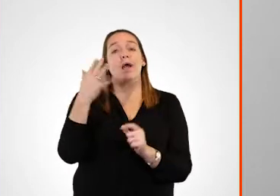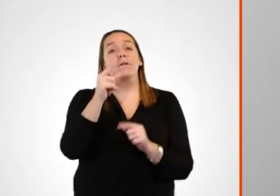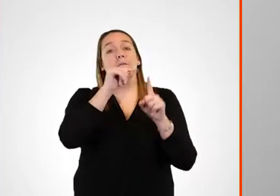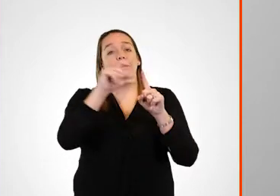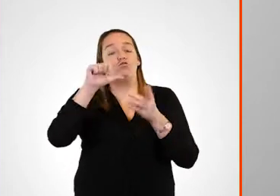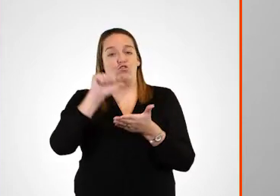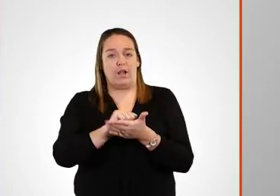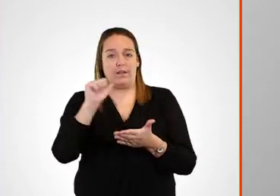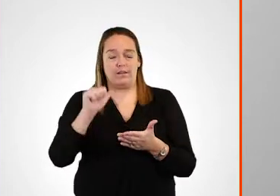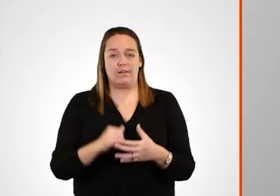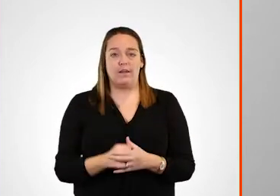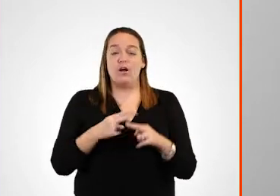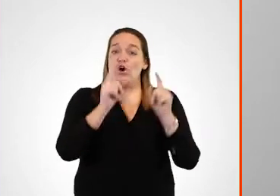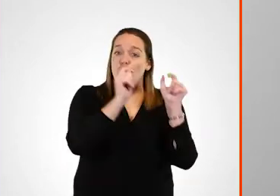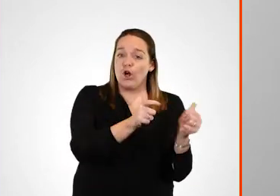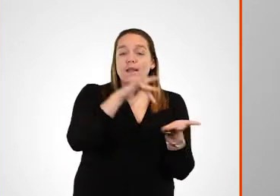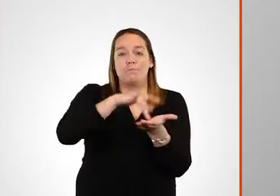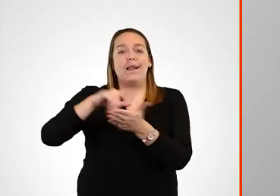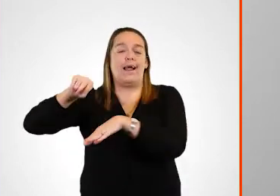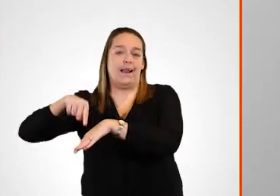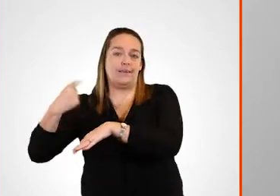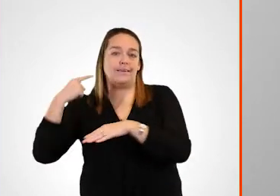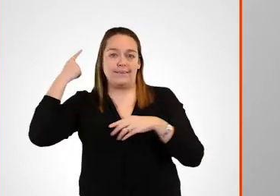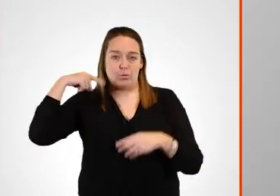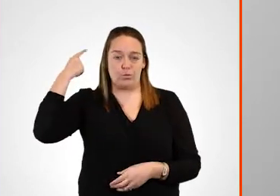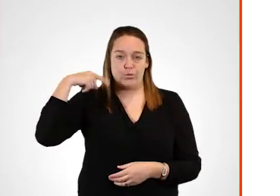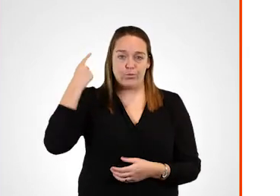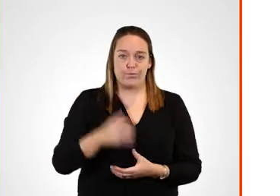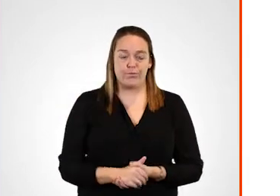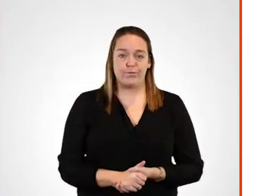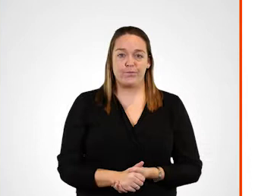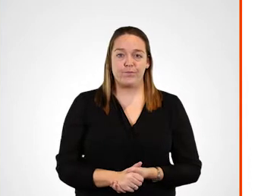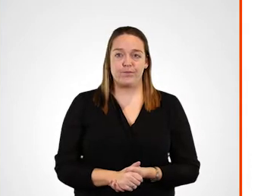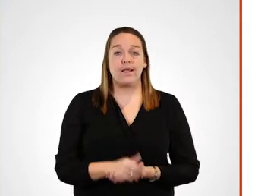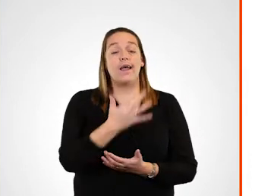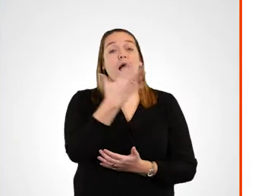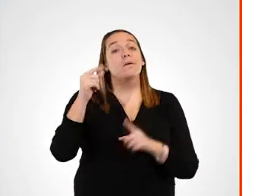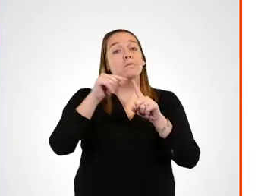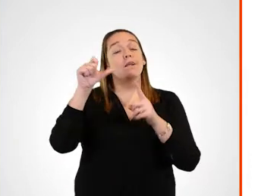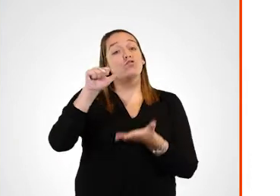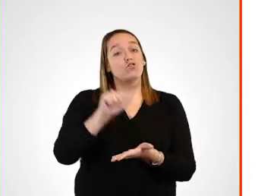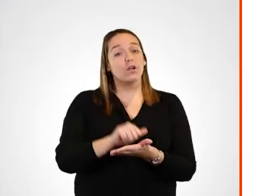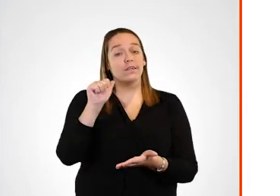for early, middle and late sounds - the percent correct shows for